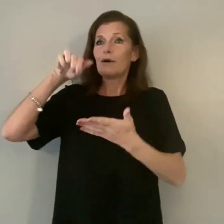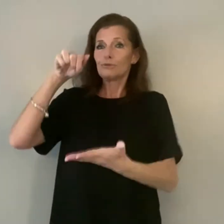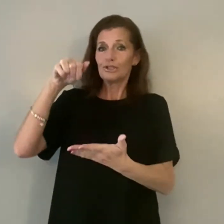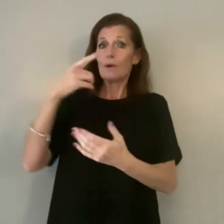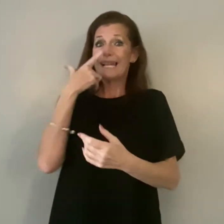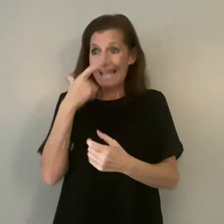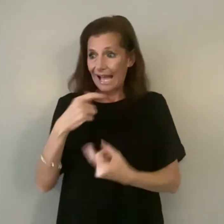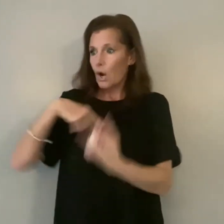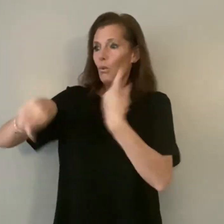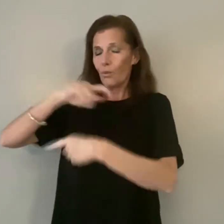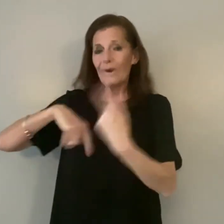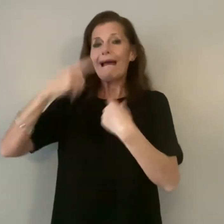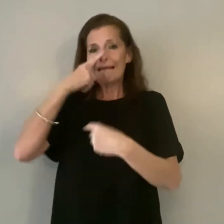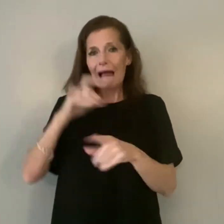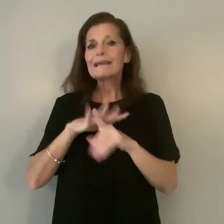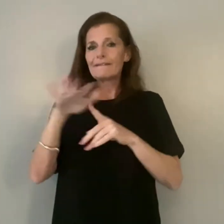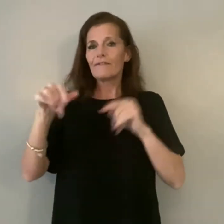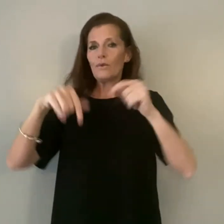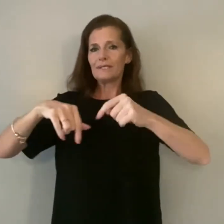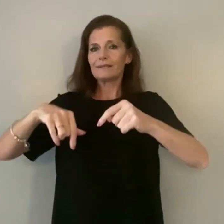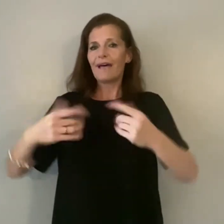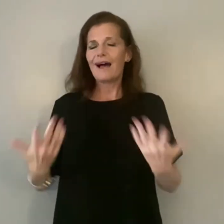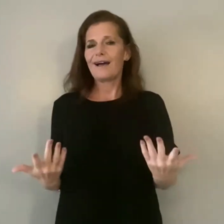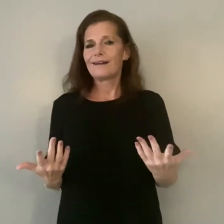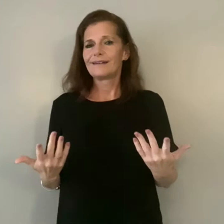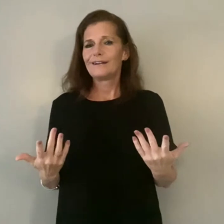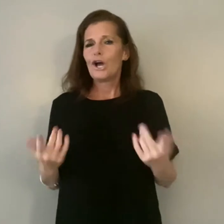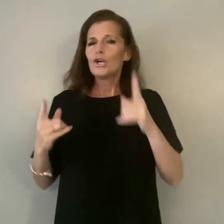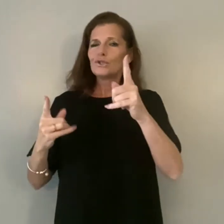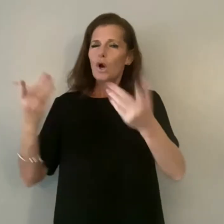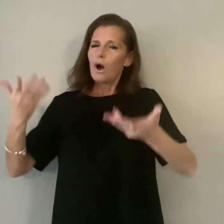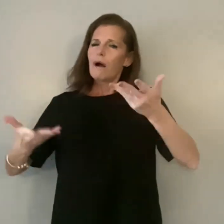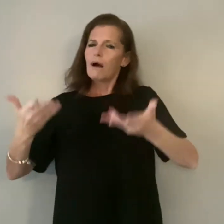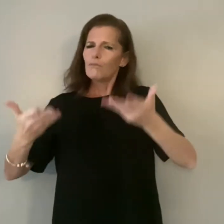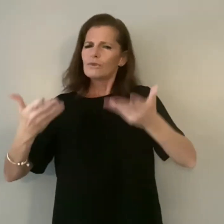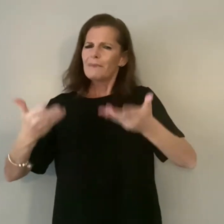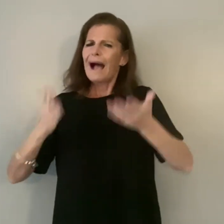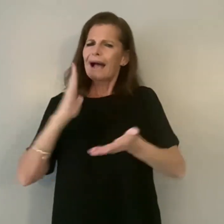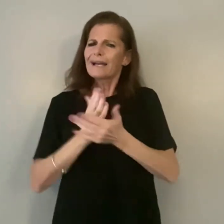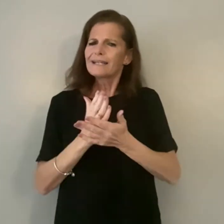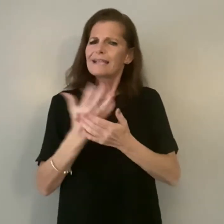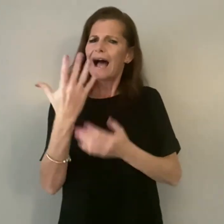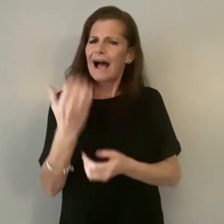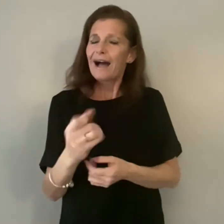that we can have influence over. So I think compromise happens,